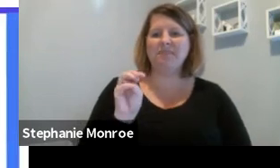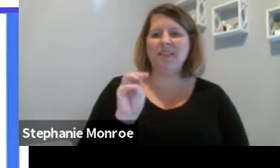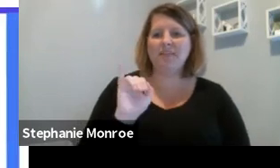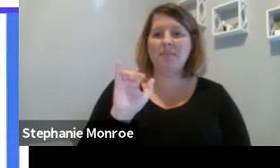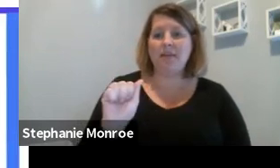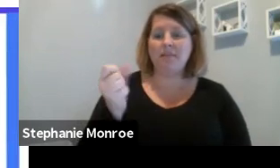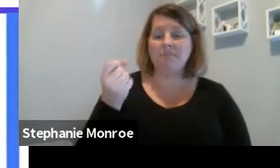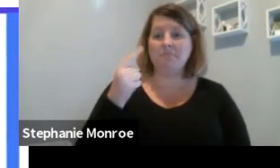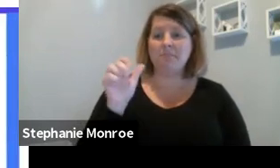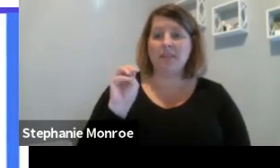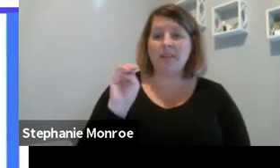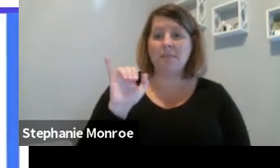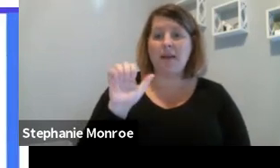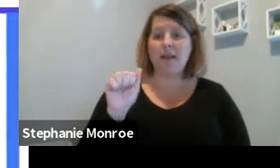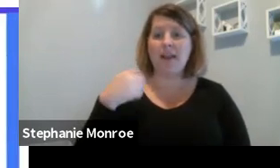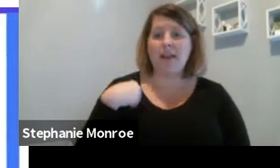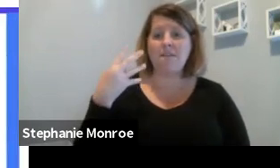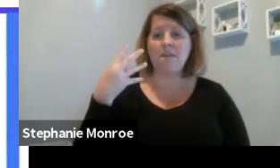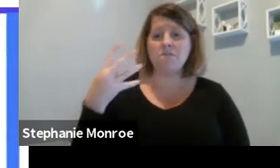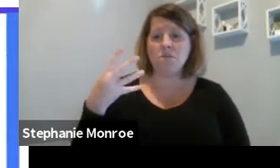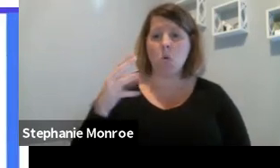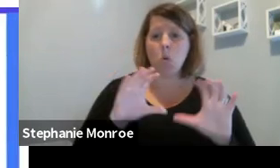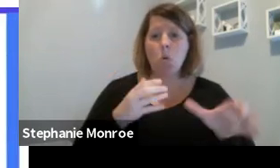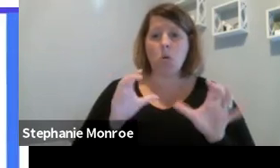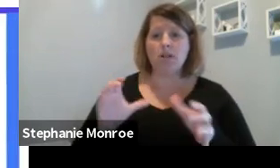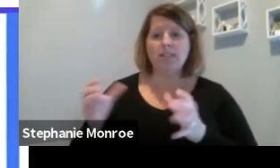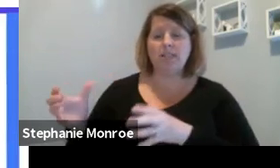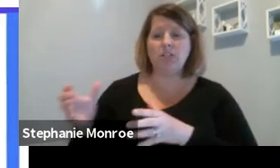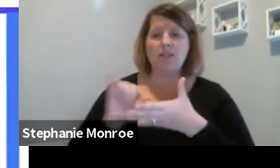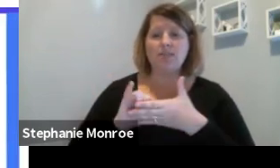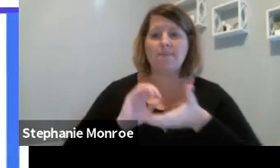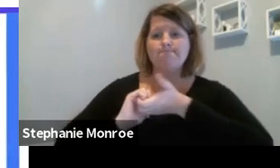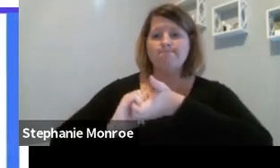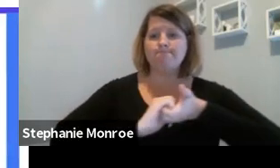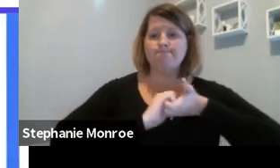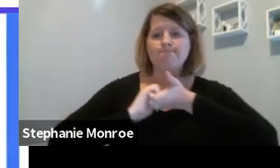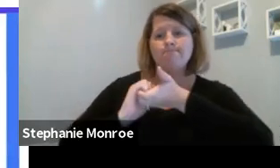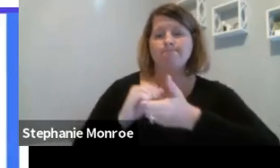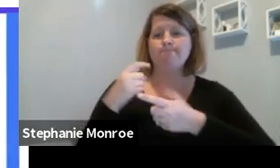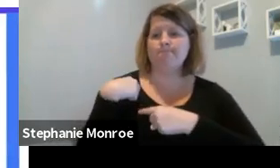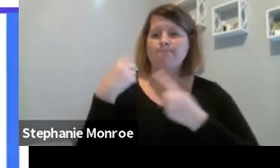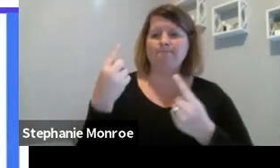MIA is comprised of four organizations that have spent the last three years